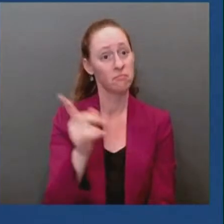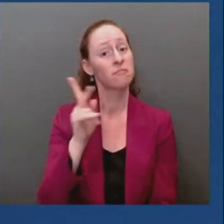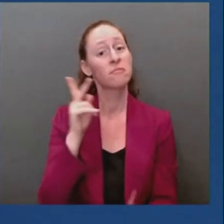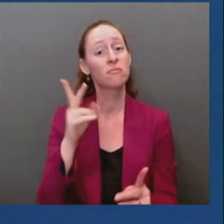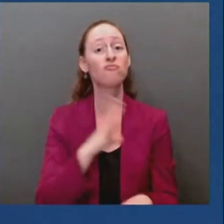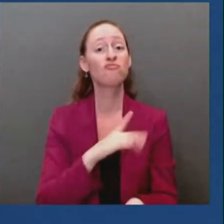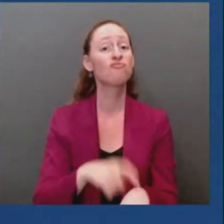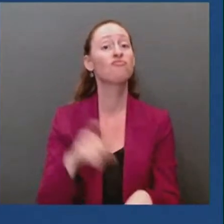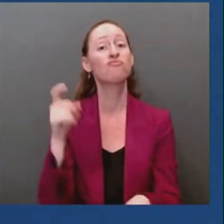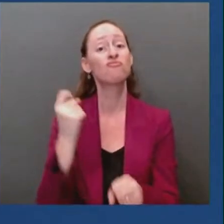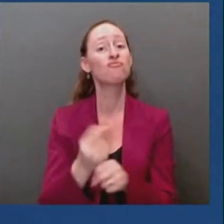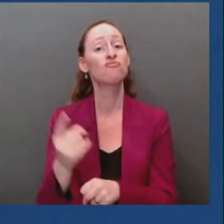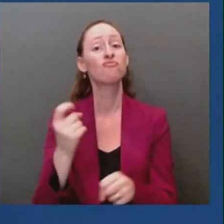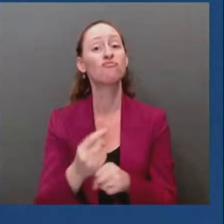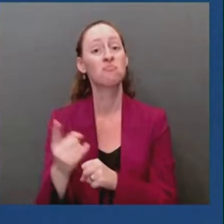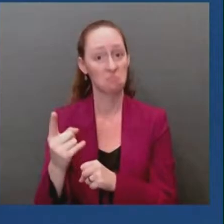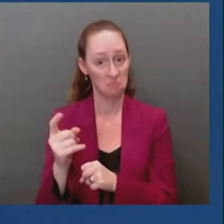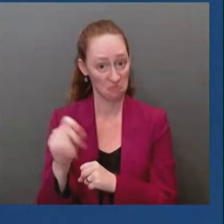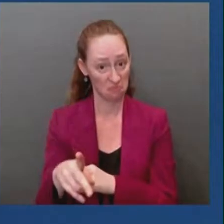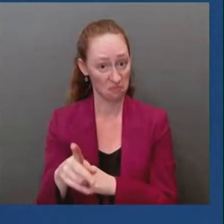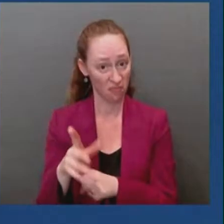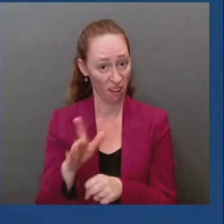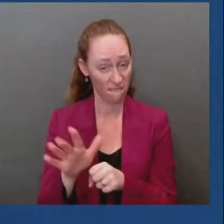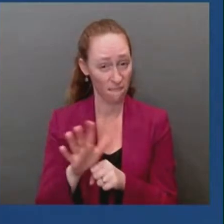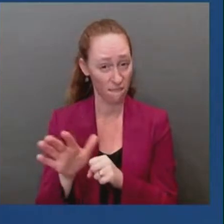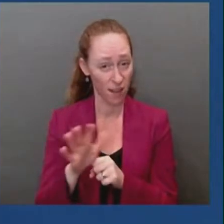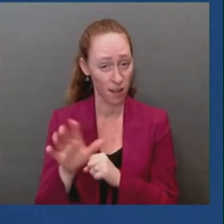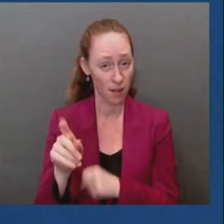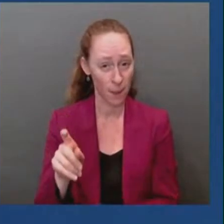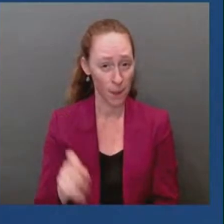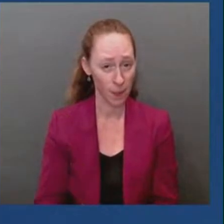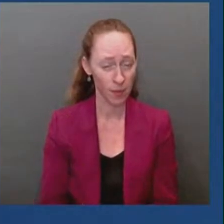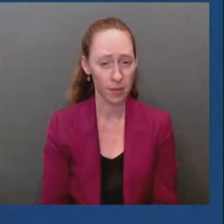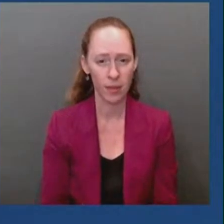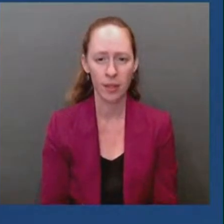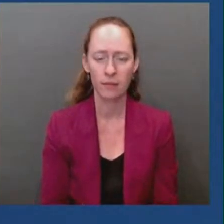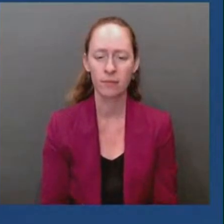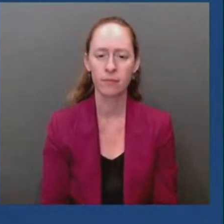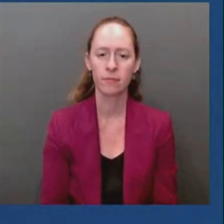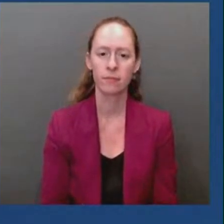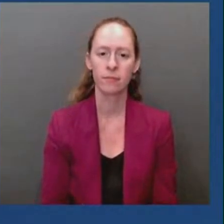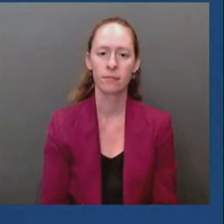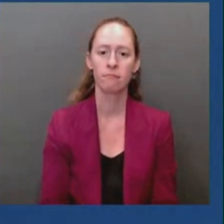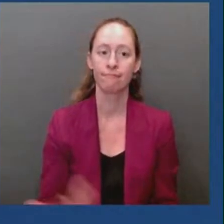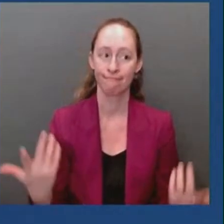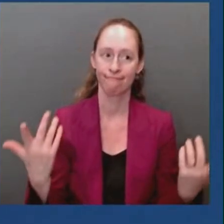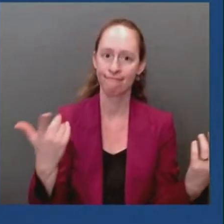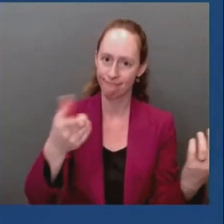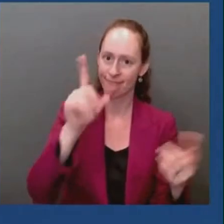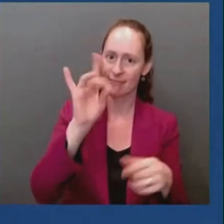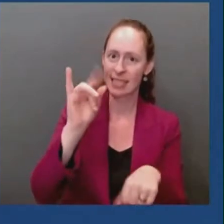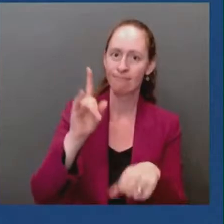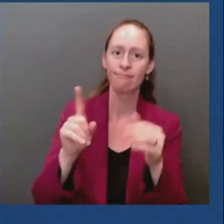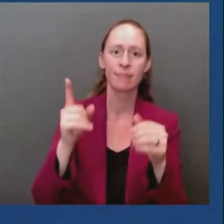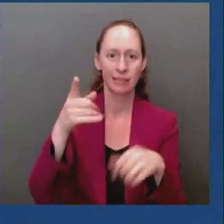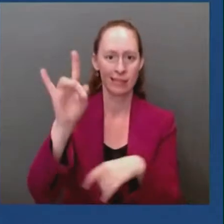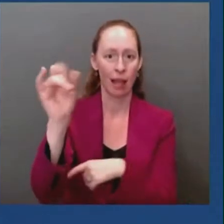AVERAGE HEALTHY AMERICAN, GIVEN THAT YOU ALSO JUST ACKNOWLEDGE THAT WE NEVER KNOW WHAT KIND OF